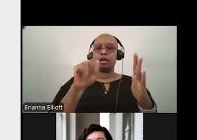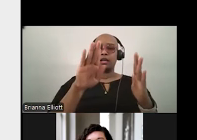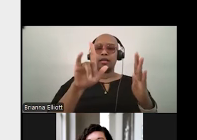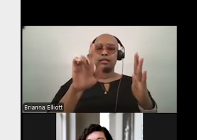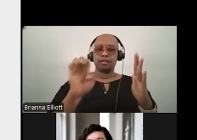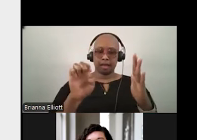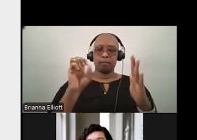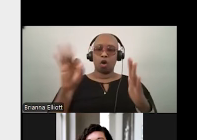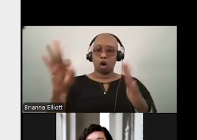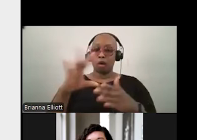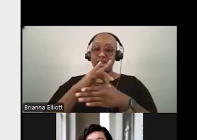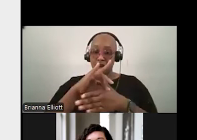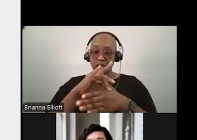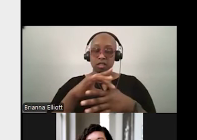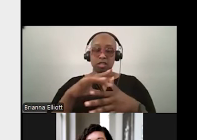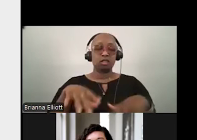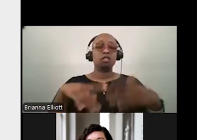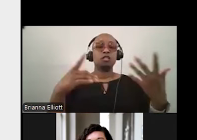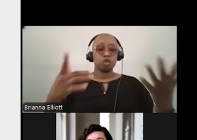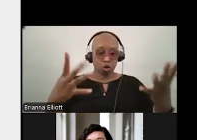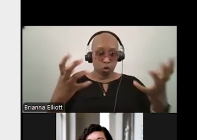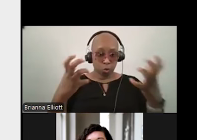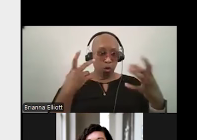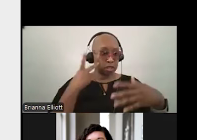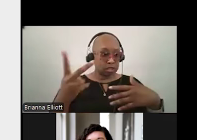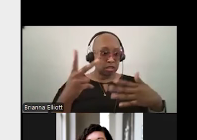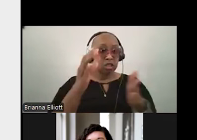the way that you would. You want to be able to see where chapter 3 is in this book and go